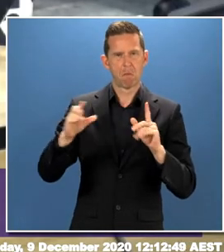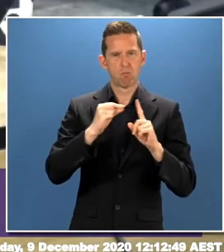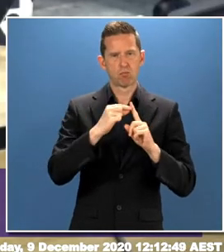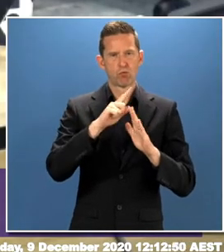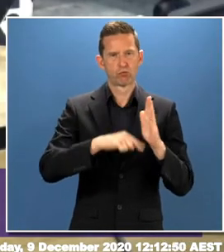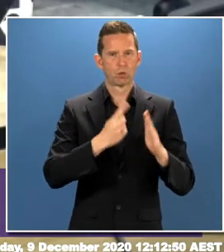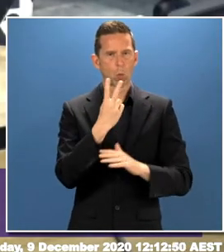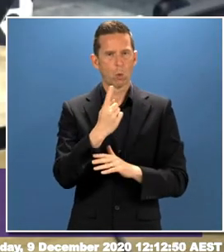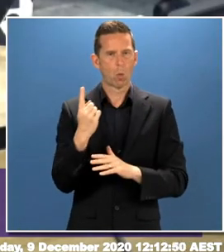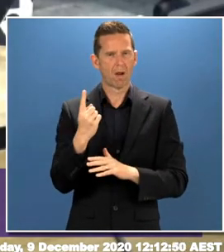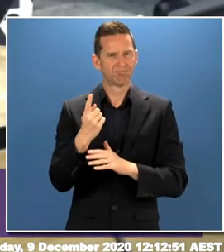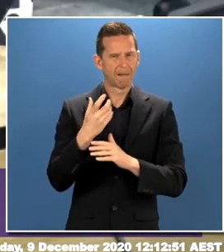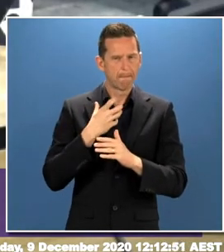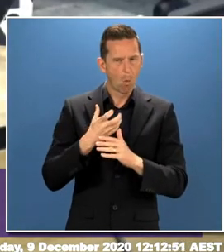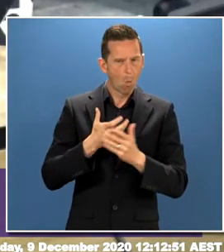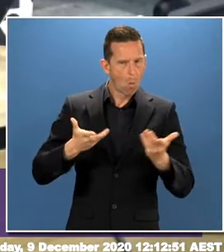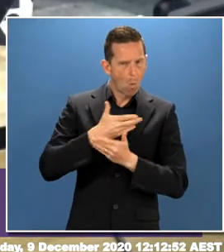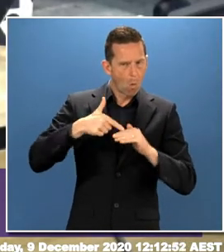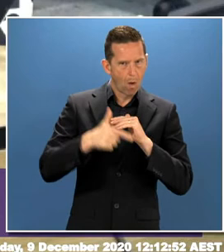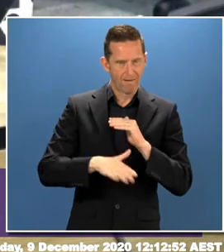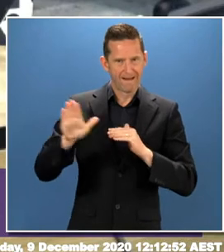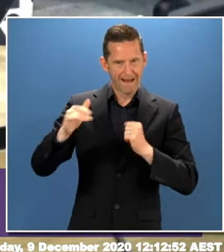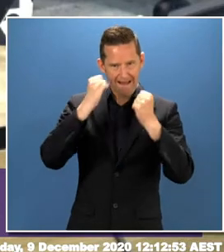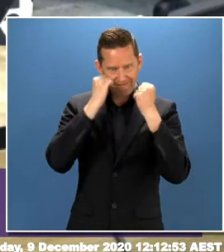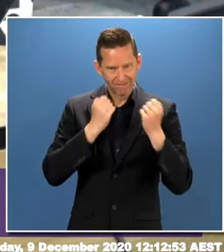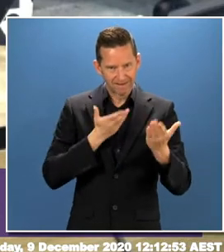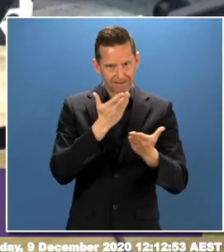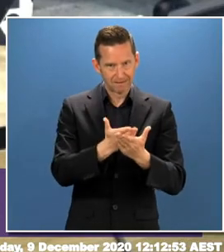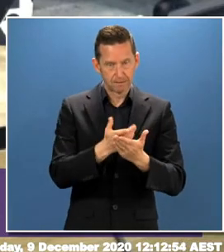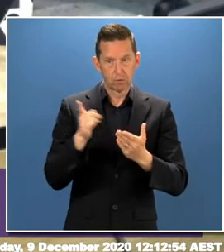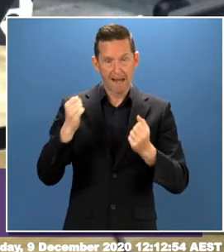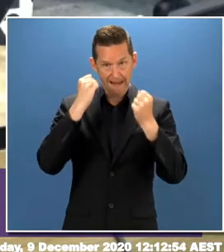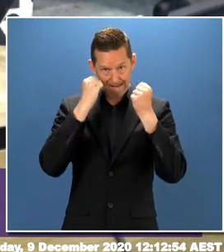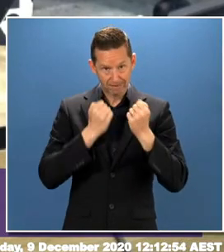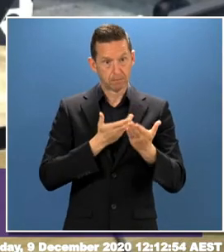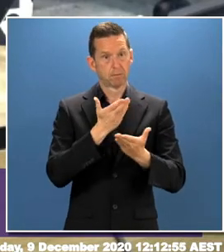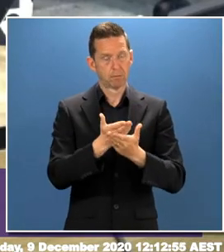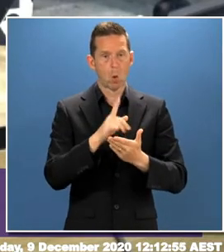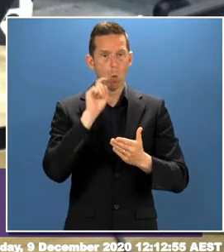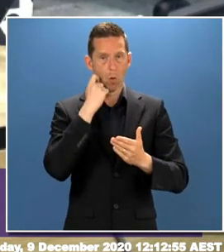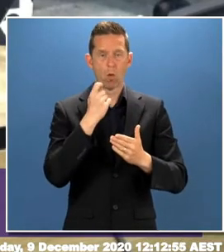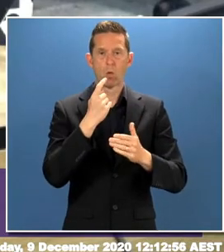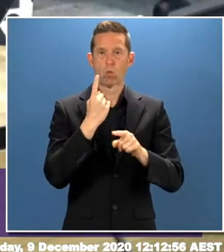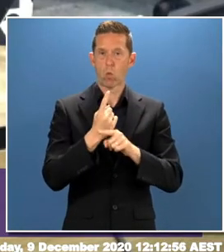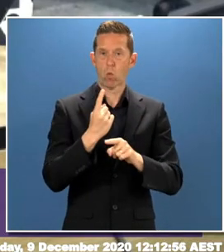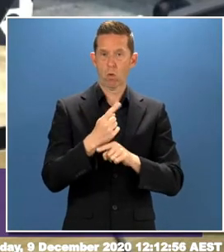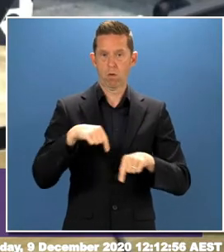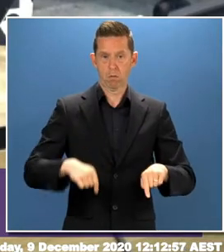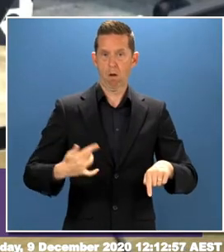in Ms Kroes's evidence. That evidence will be taken in public, that is live streamed from the hearing room.